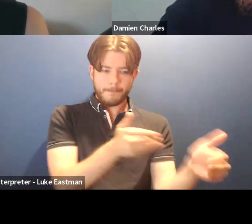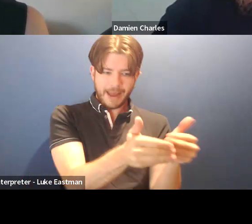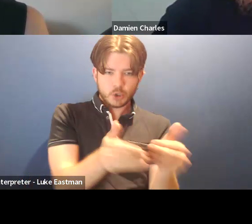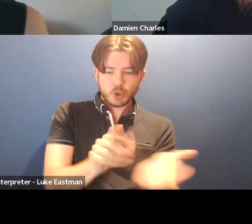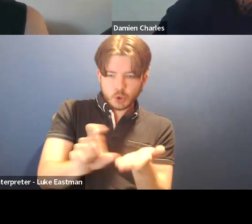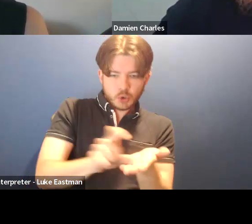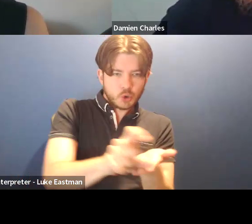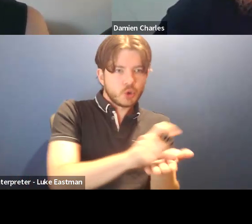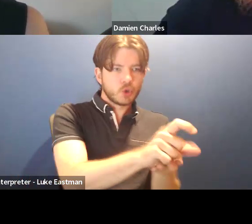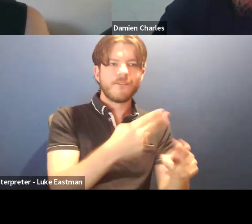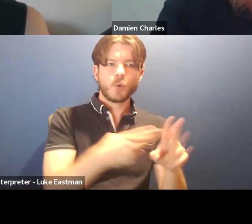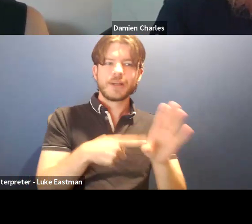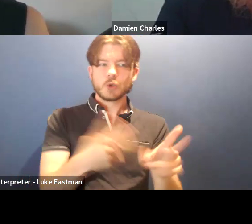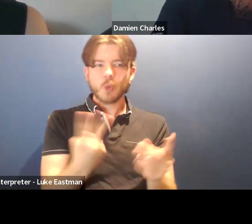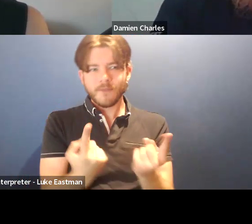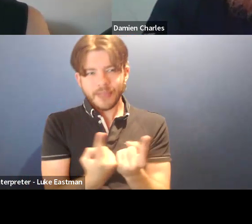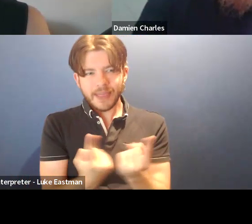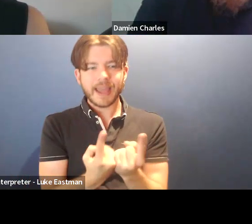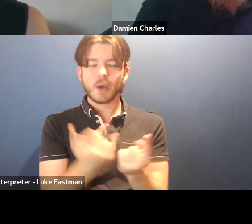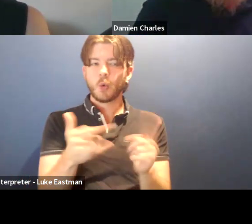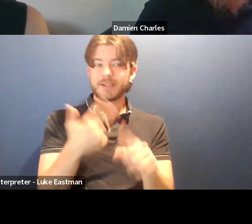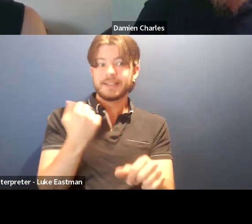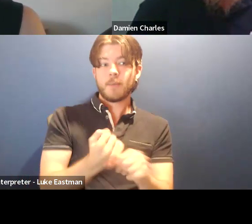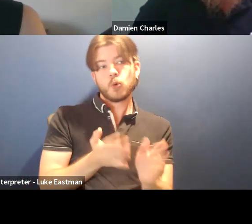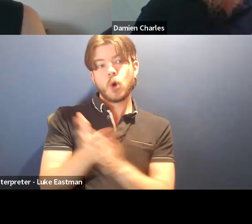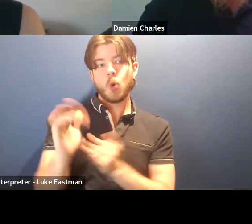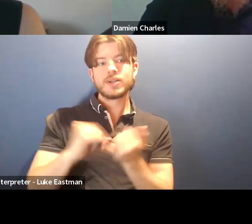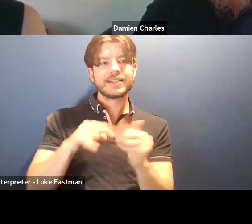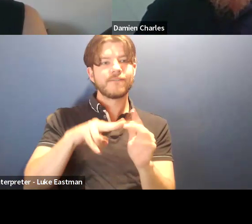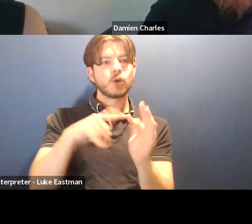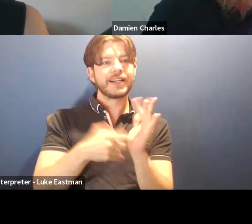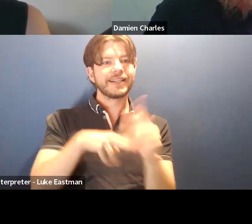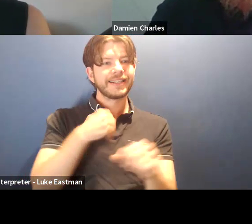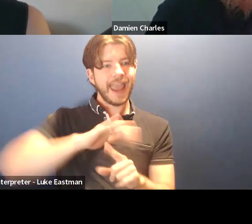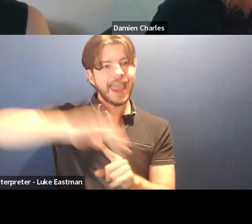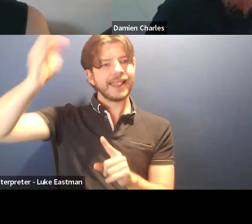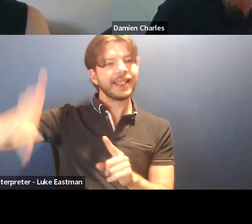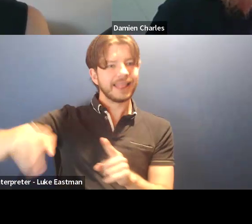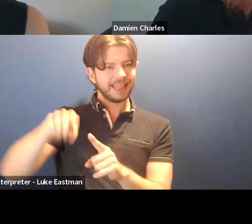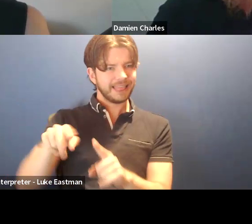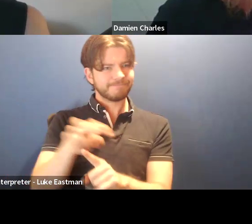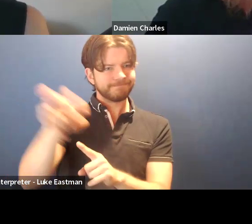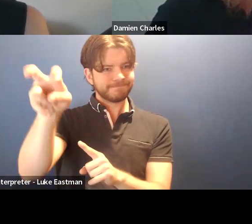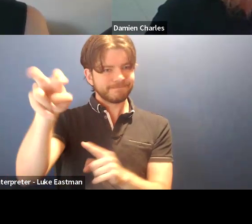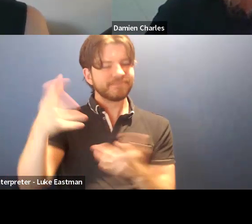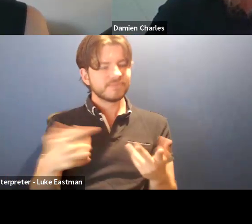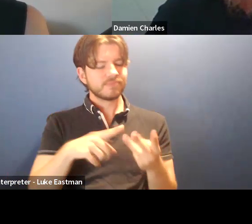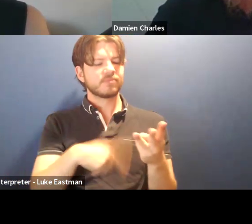things that we did plan was going to Sovereign Hill and through that planning we got outcomes and we also had